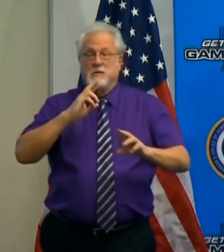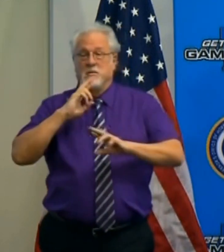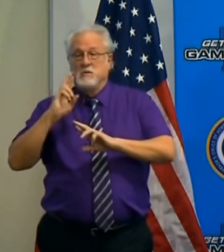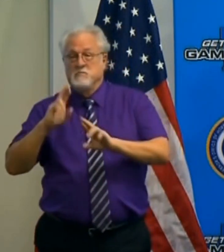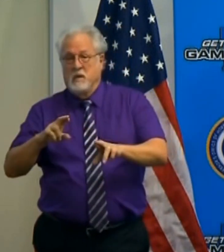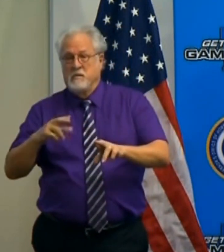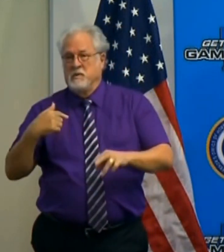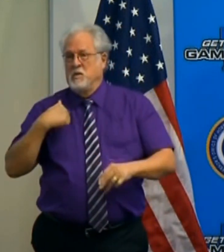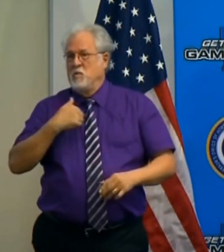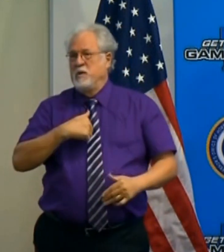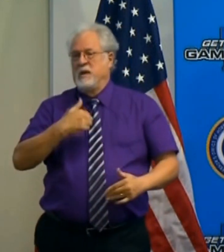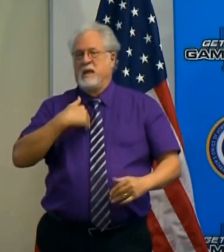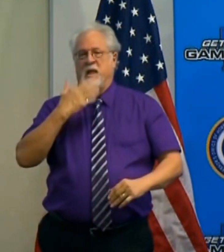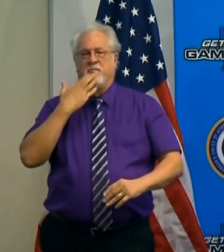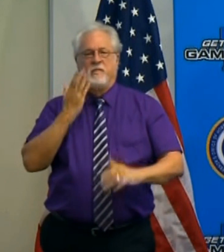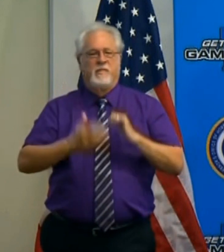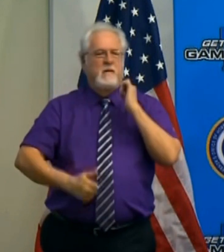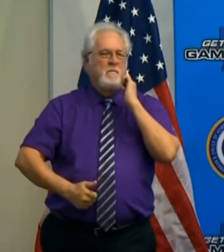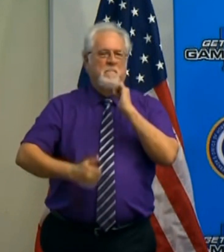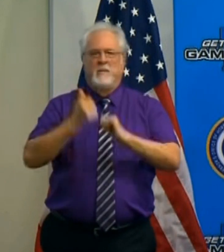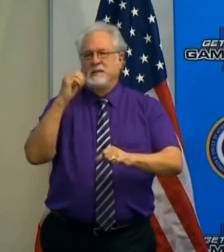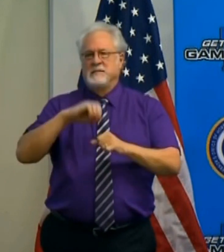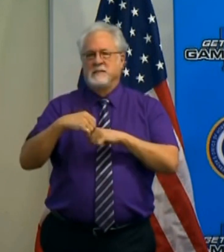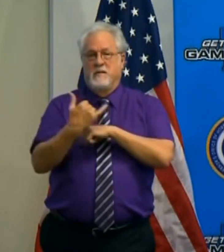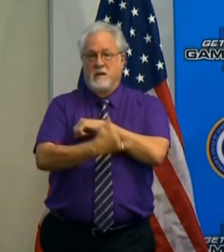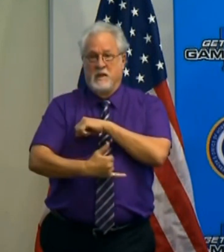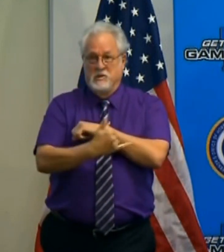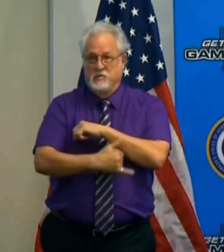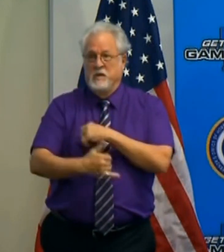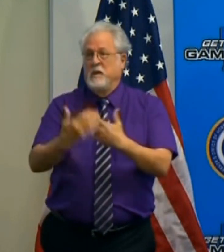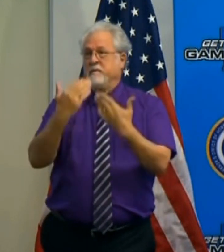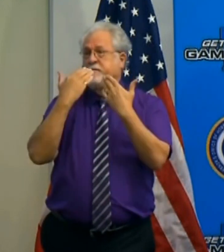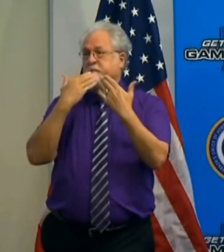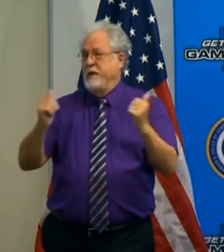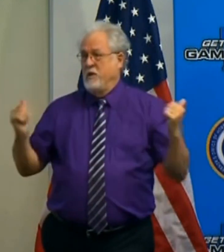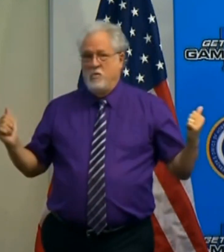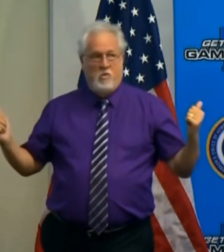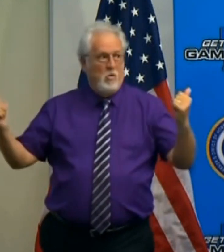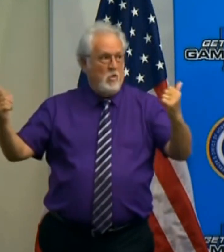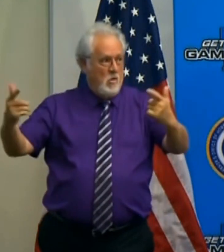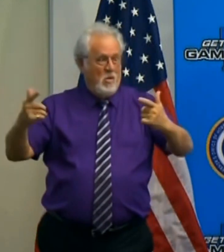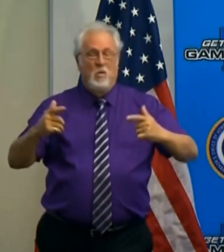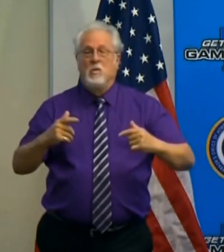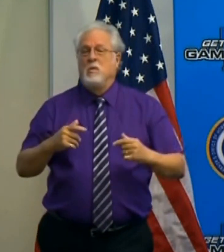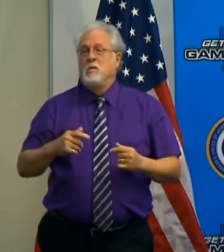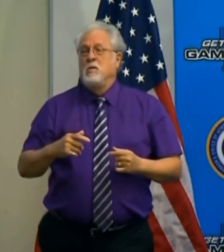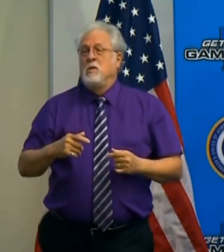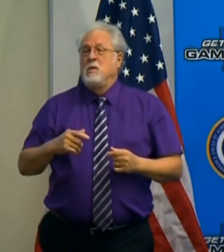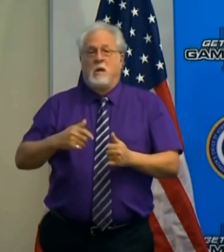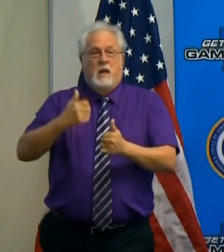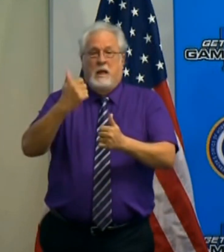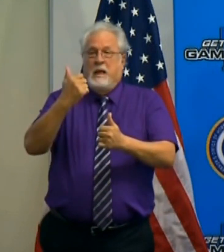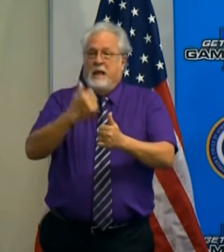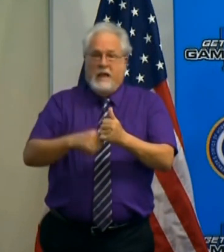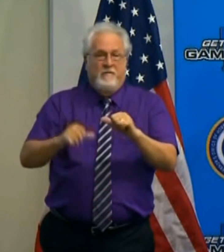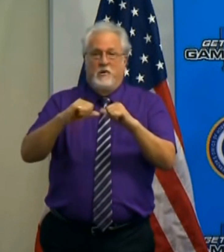uh we have the very best anywhere in the country and and i want to thank all of them uh and at every single agency and we